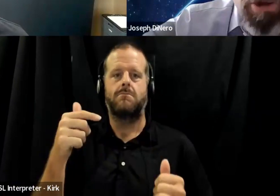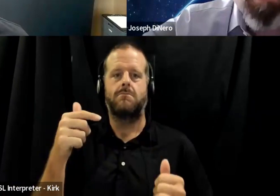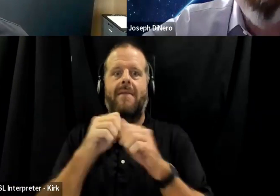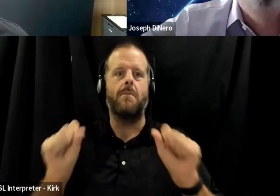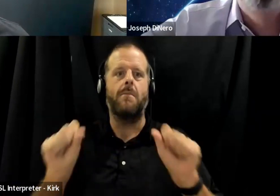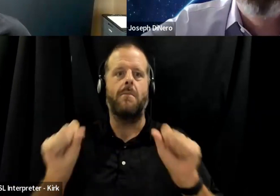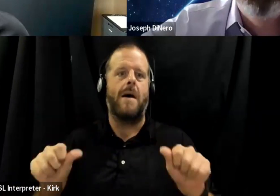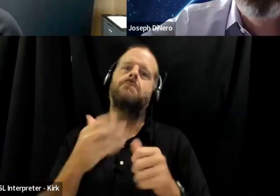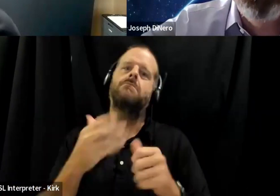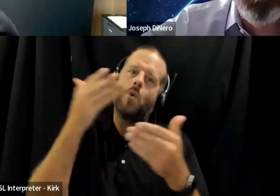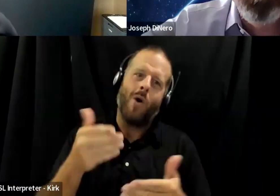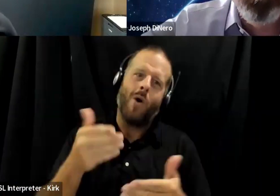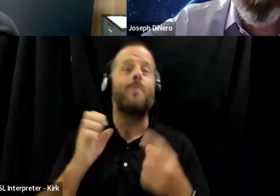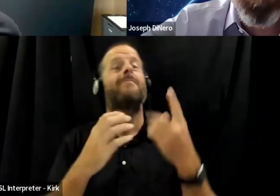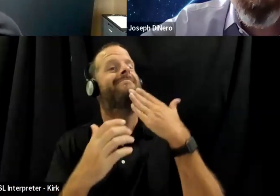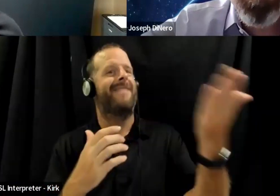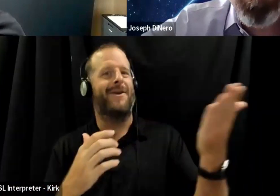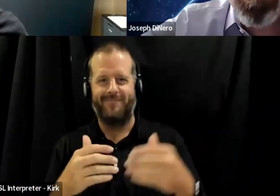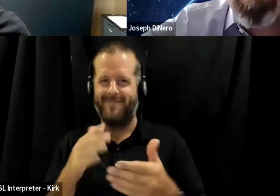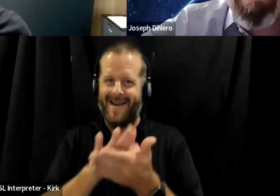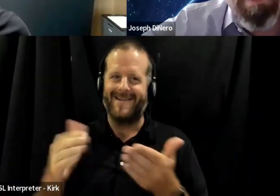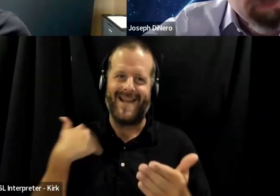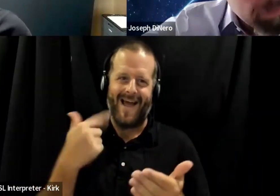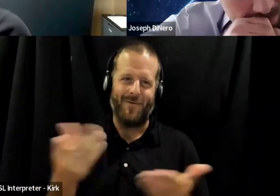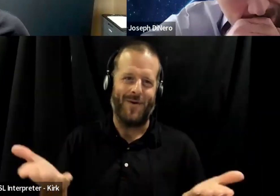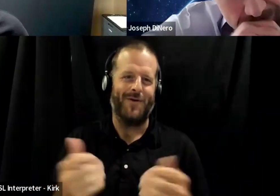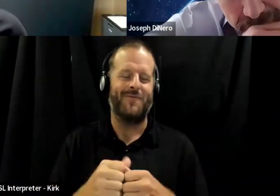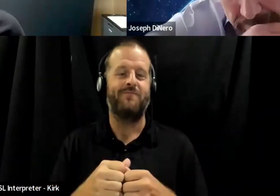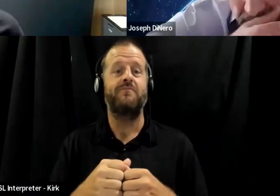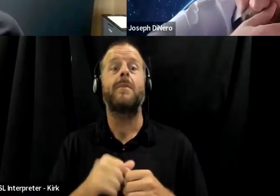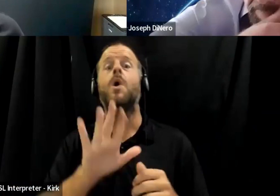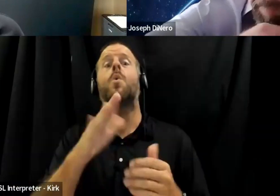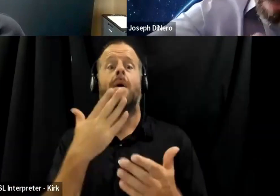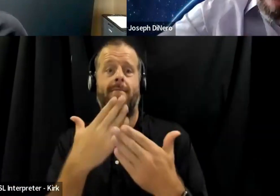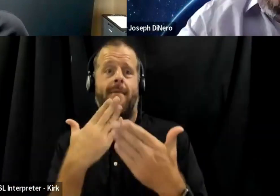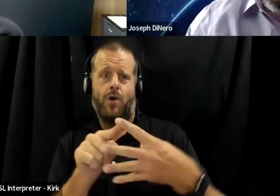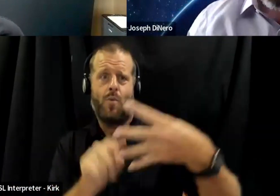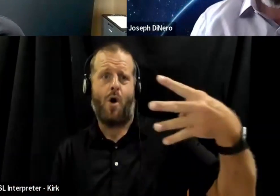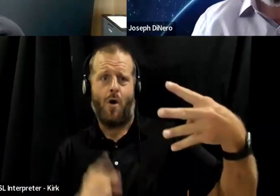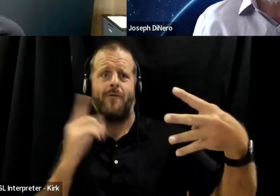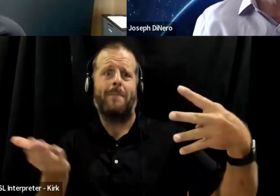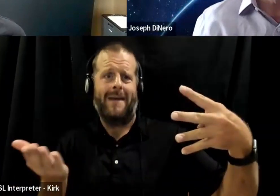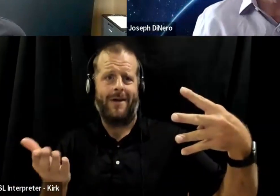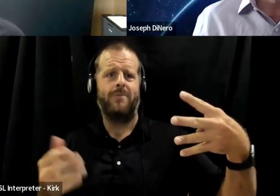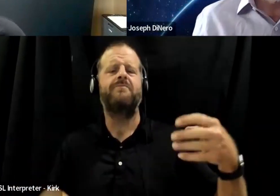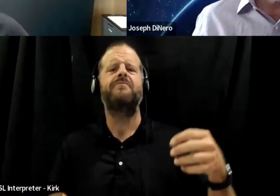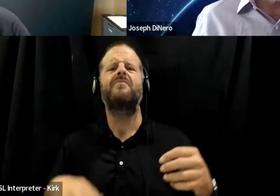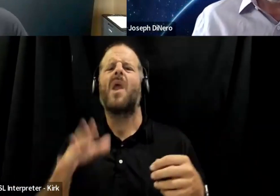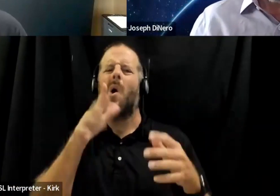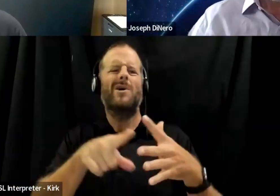Thank you. Nice to have you with us. So thank you all for being here with us today. I'm going to start with a very simple question.